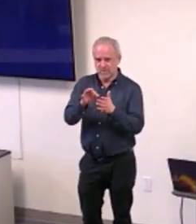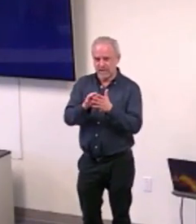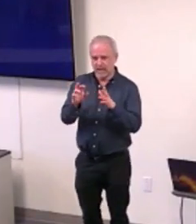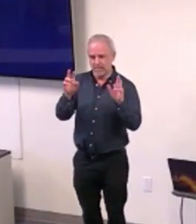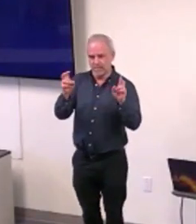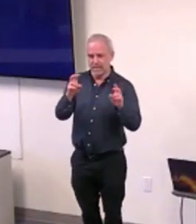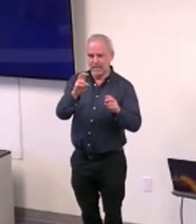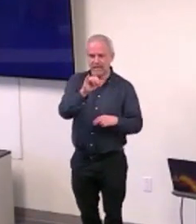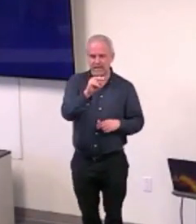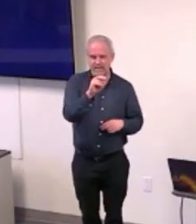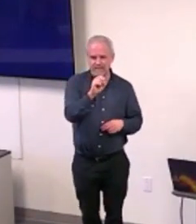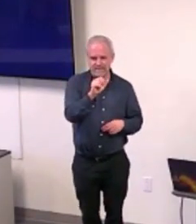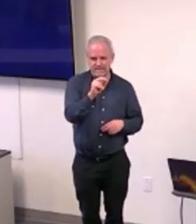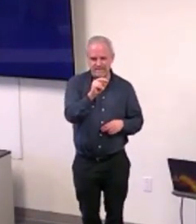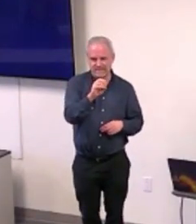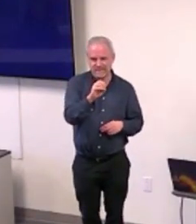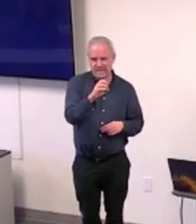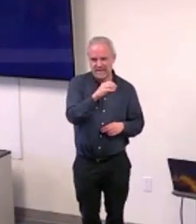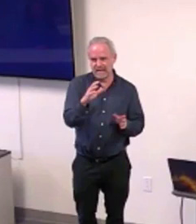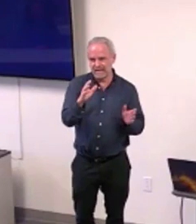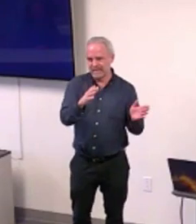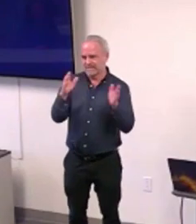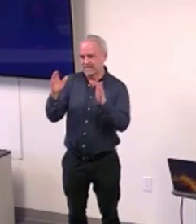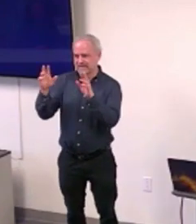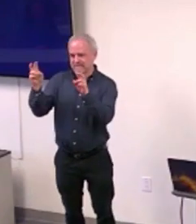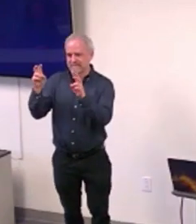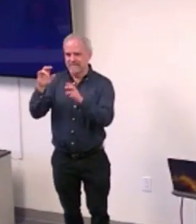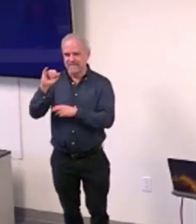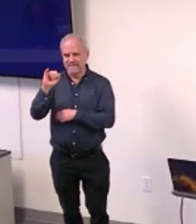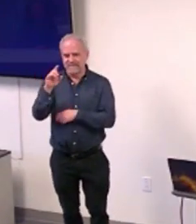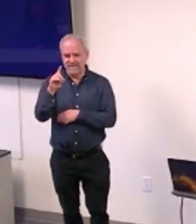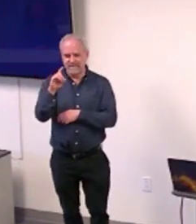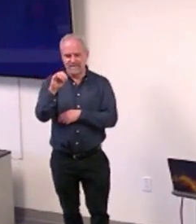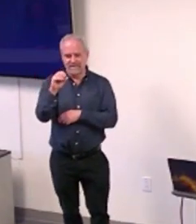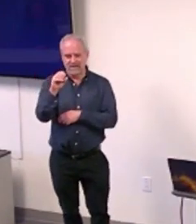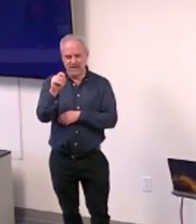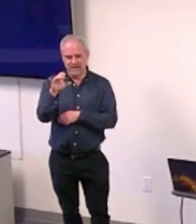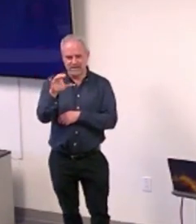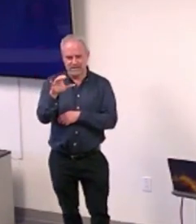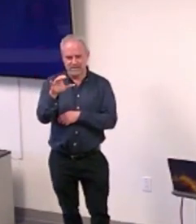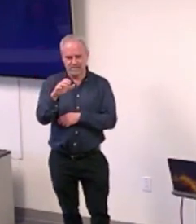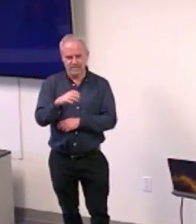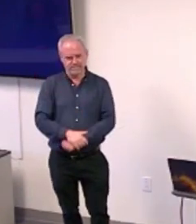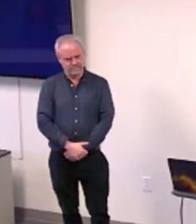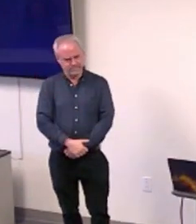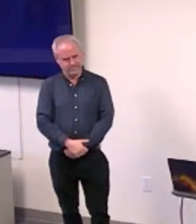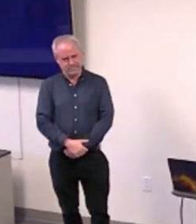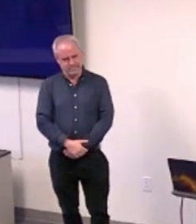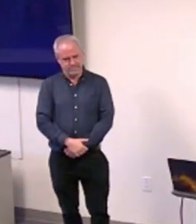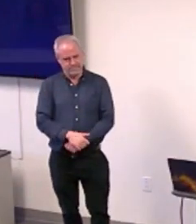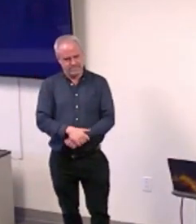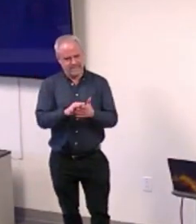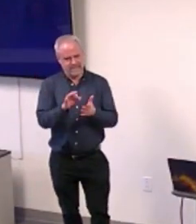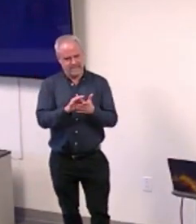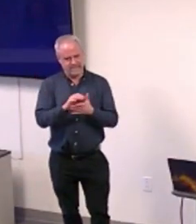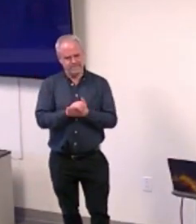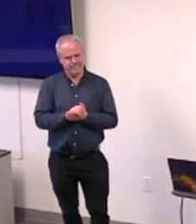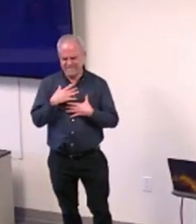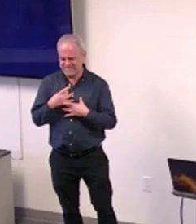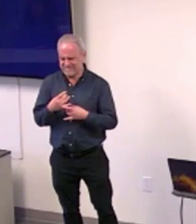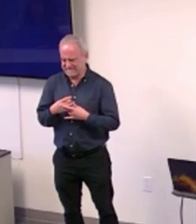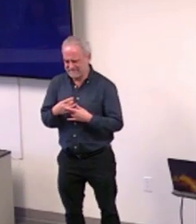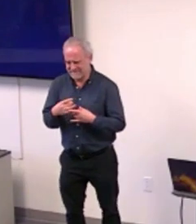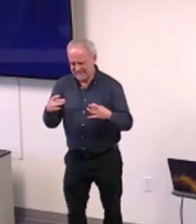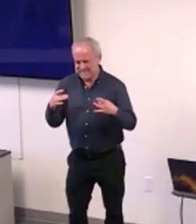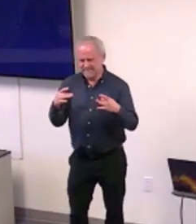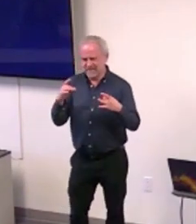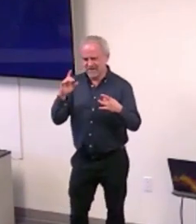And interestingly enough, our government found that of the insane